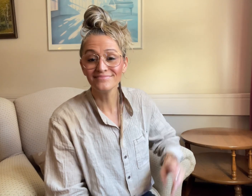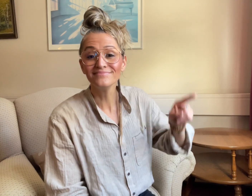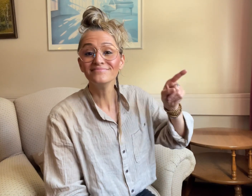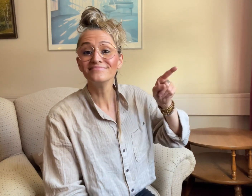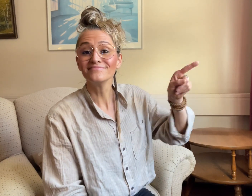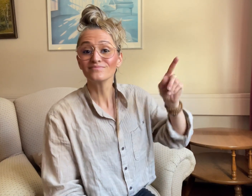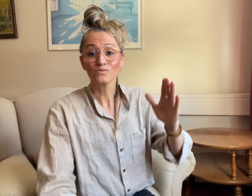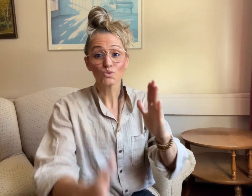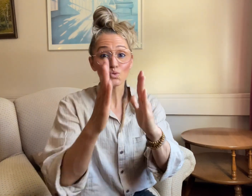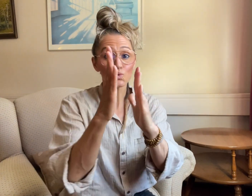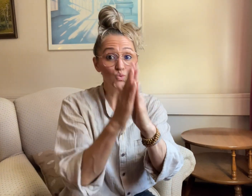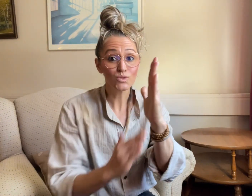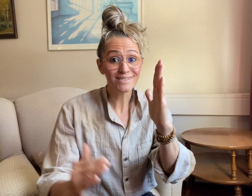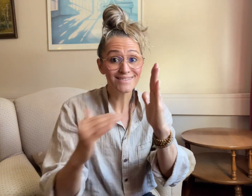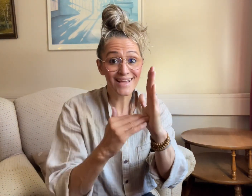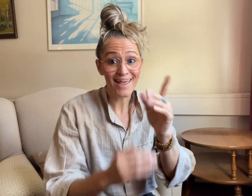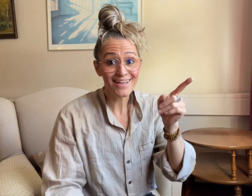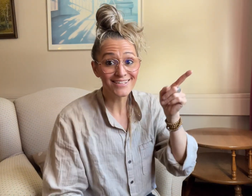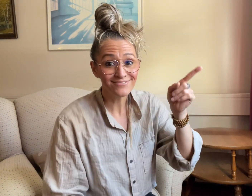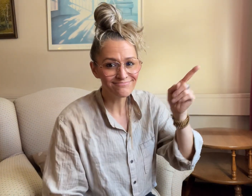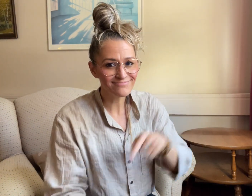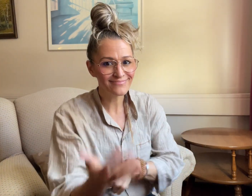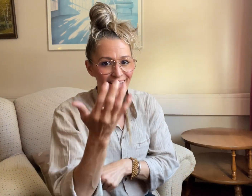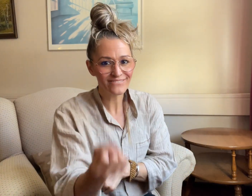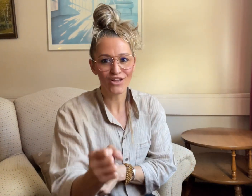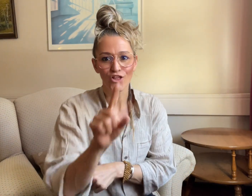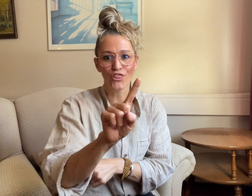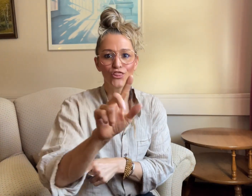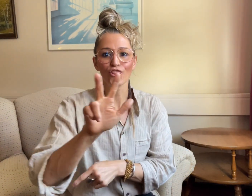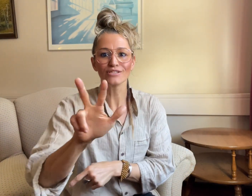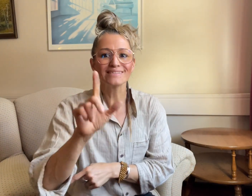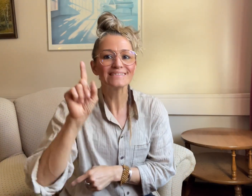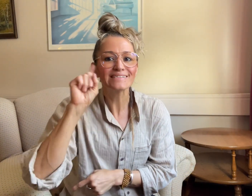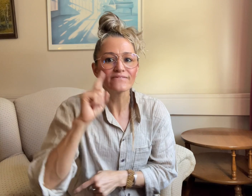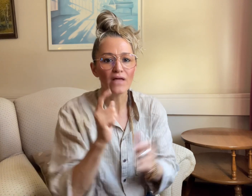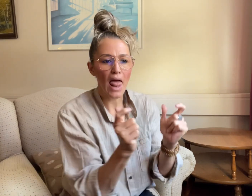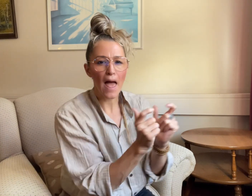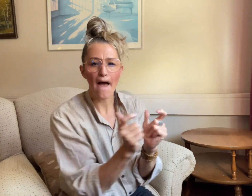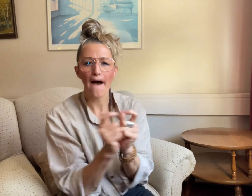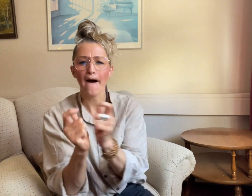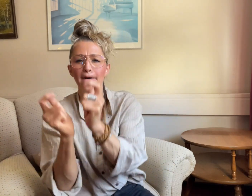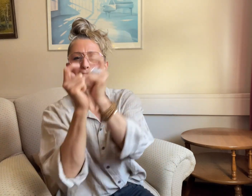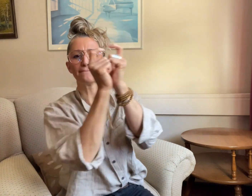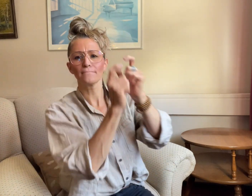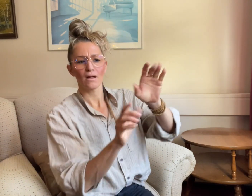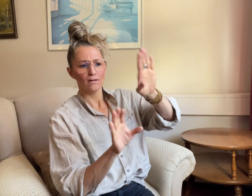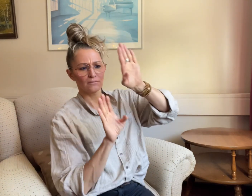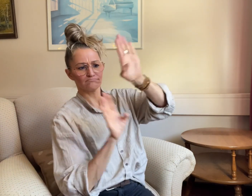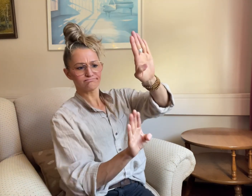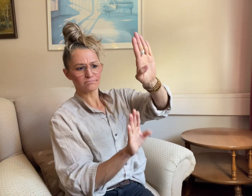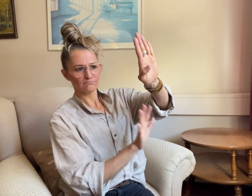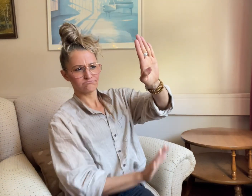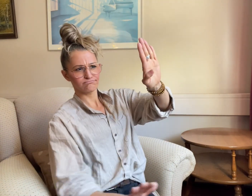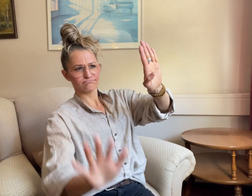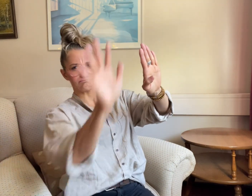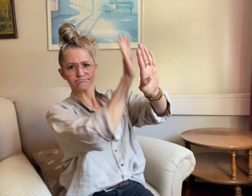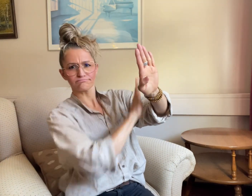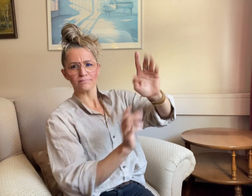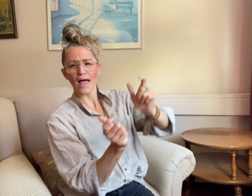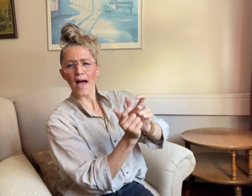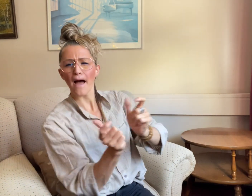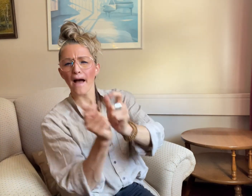In New Zealand, there are 13 Deaf clubs across the country.